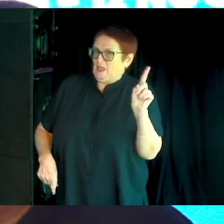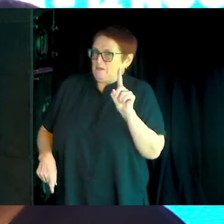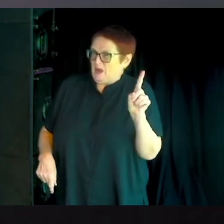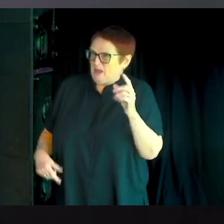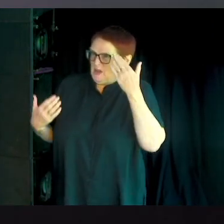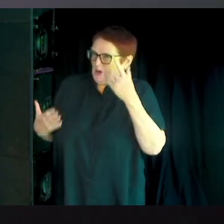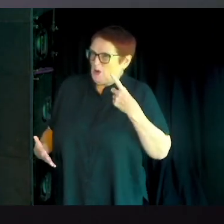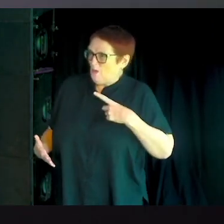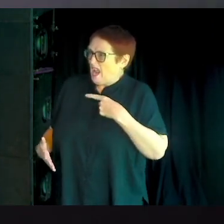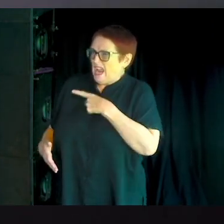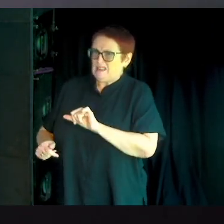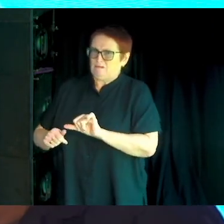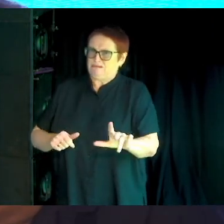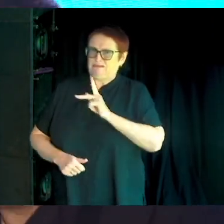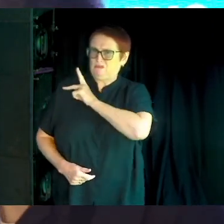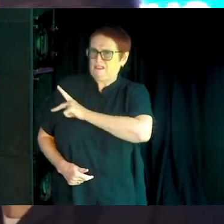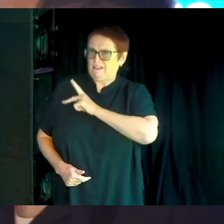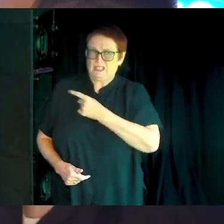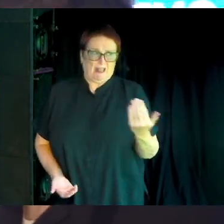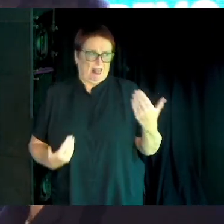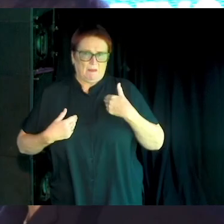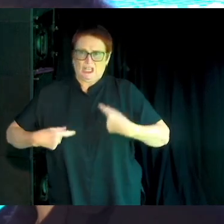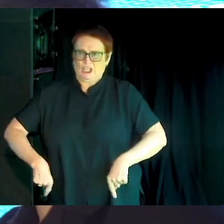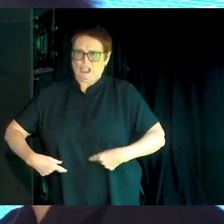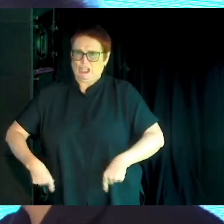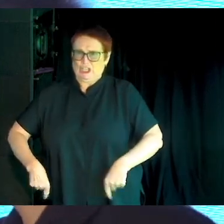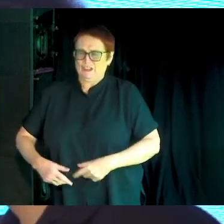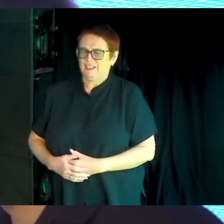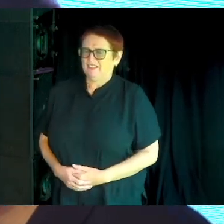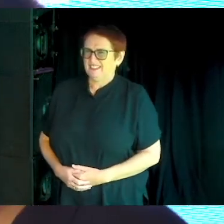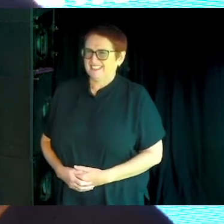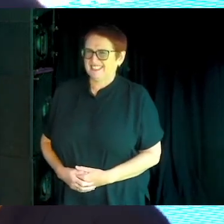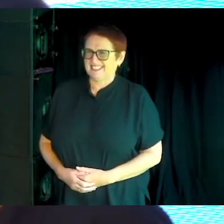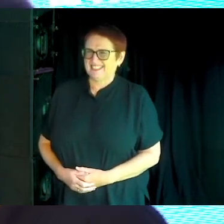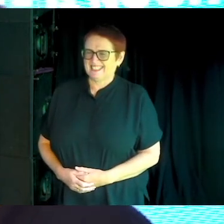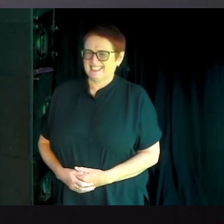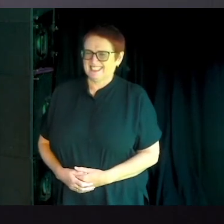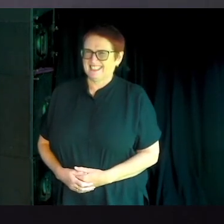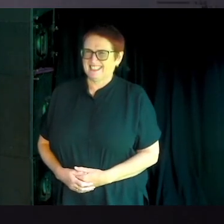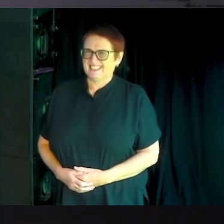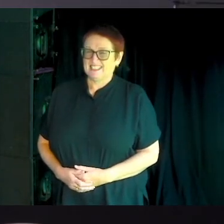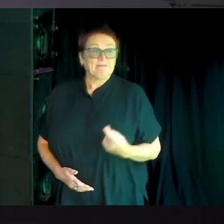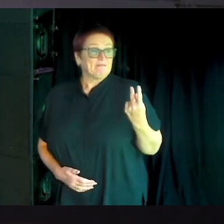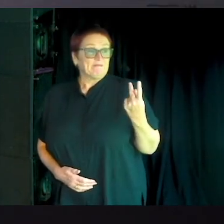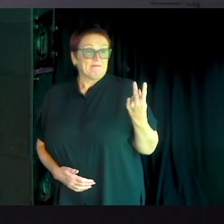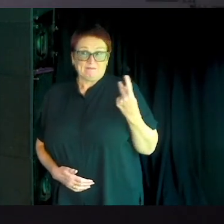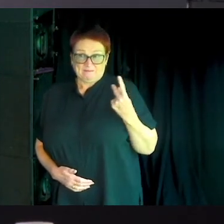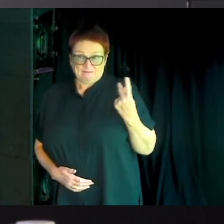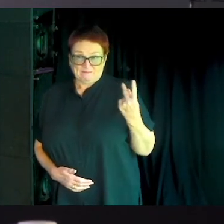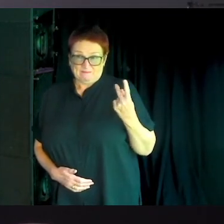we put such a professional so he actually made me nervous standing beside him so yeah we um today we